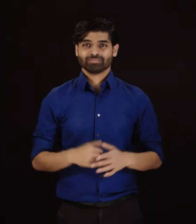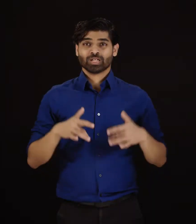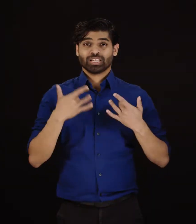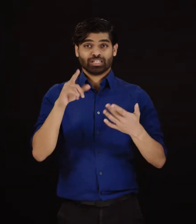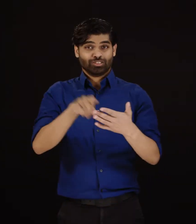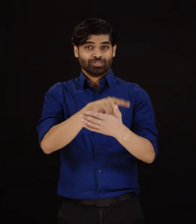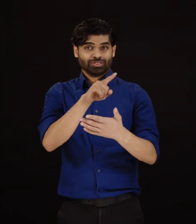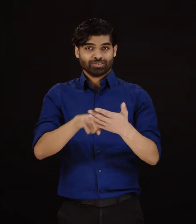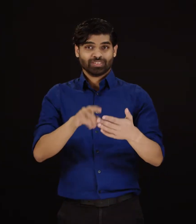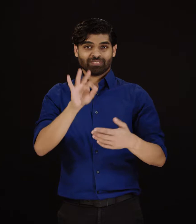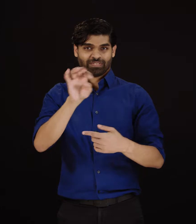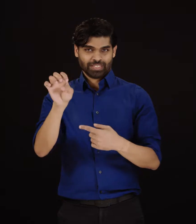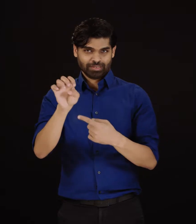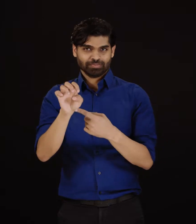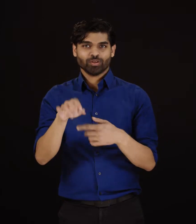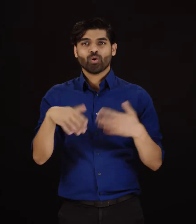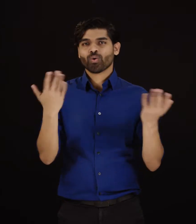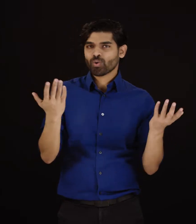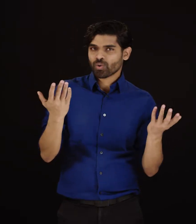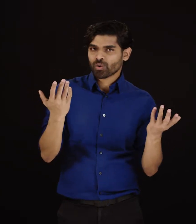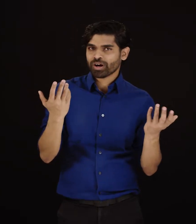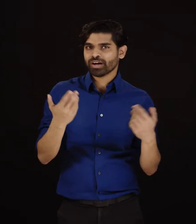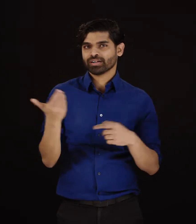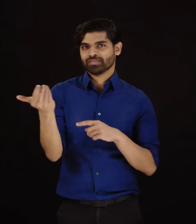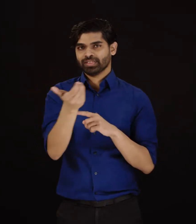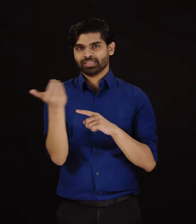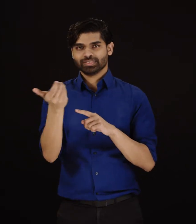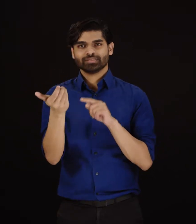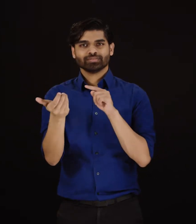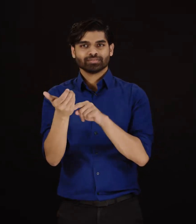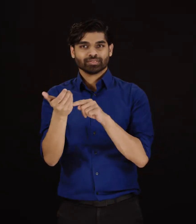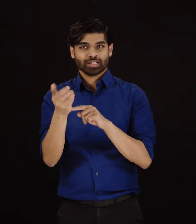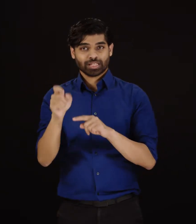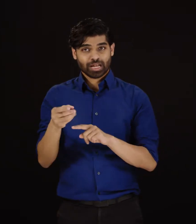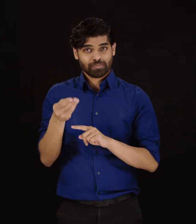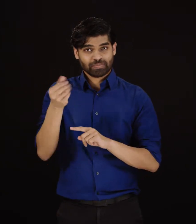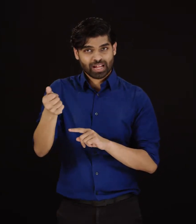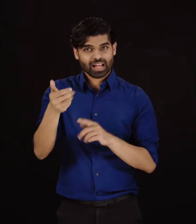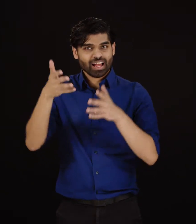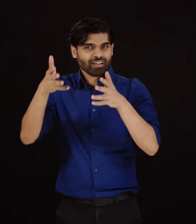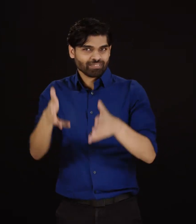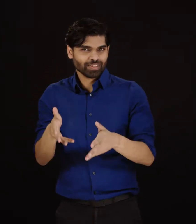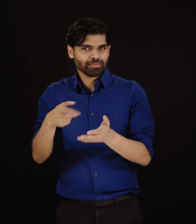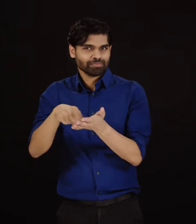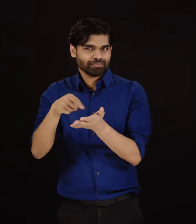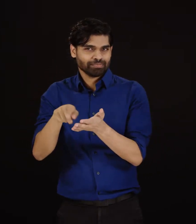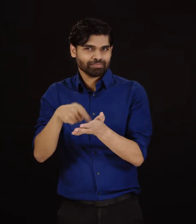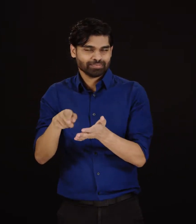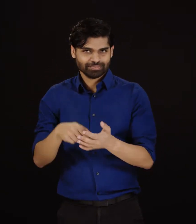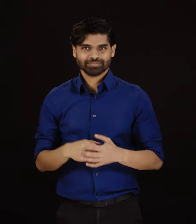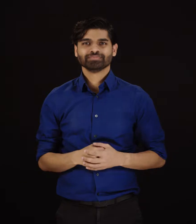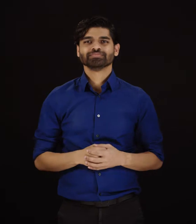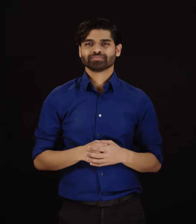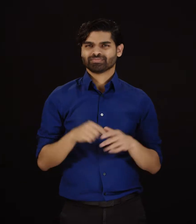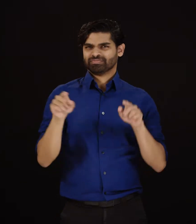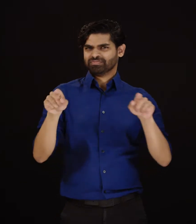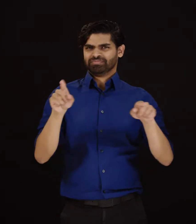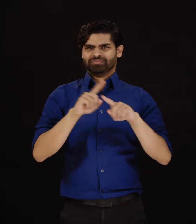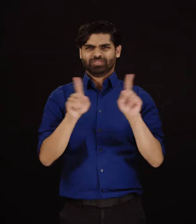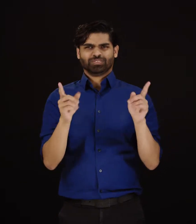An Early Cancellation Fee or Remaining Device/Tab Balance, is the amount that may be charged when a customer’s